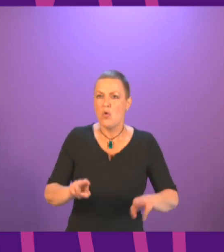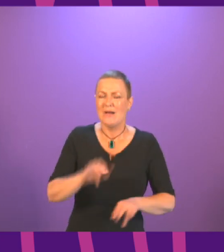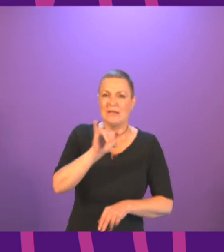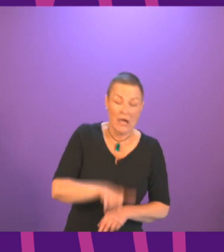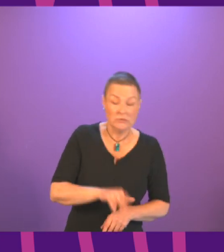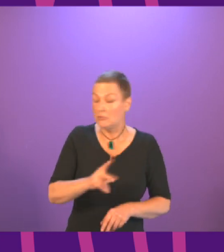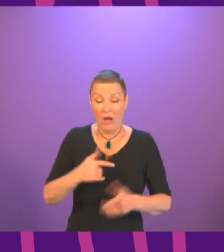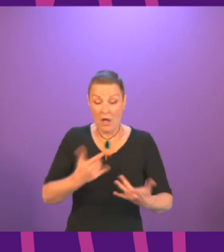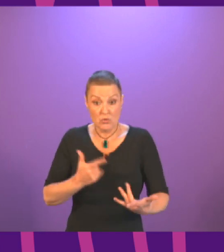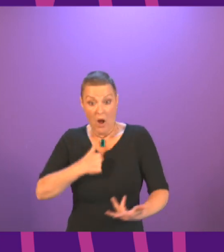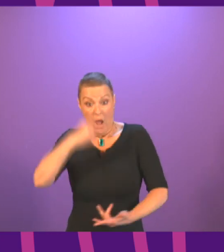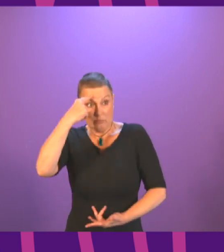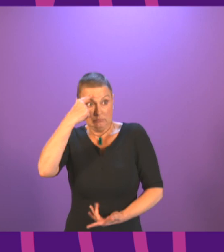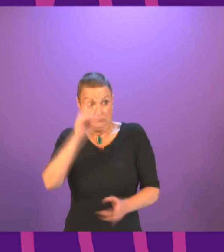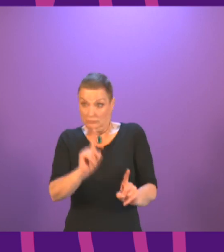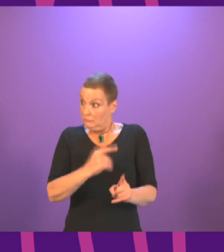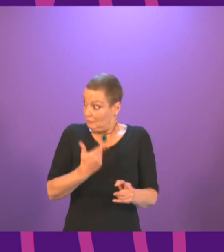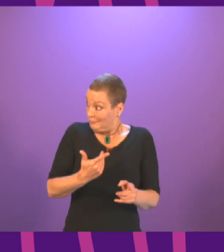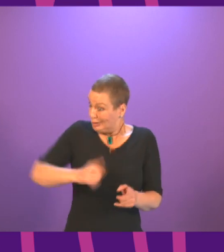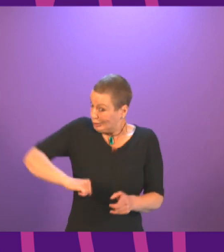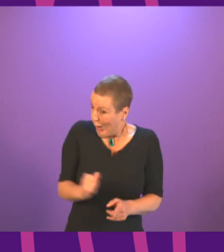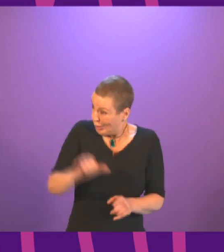no; finally, perhaps, today he will have completed yet another U-turn and belatedly conceded